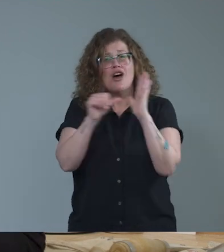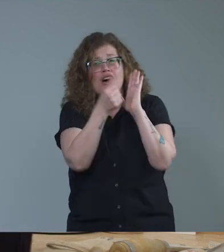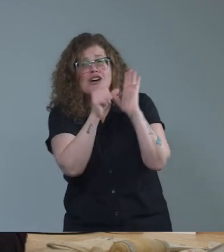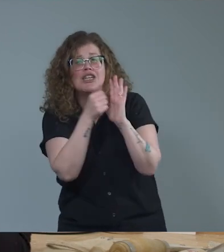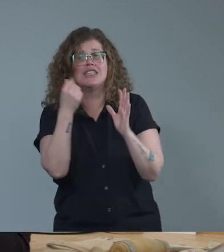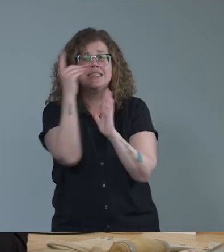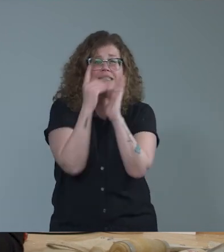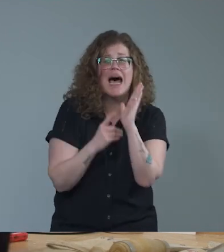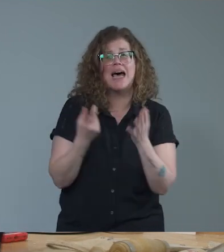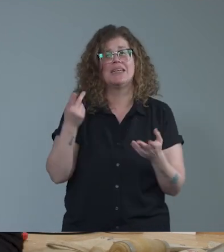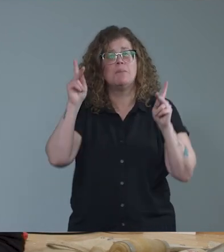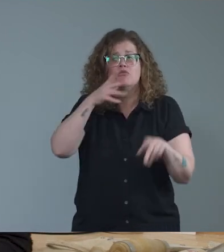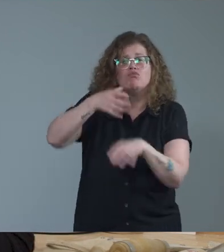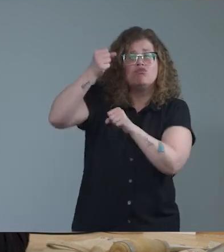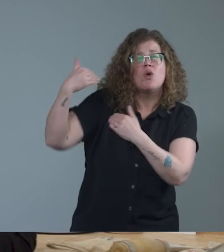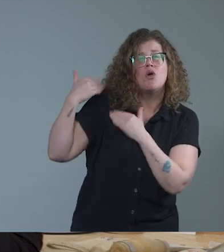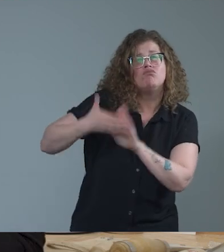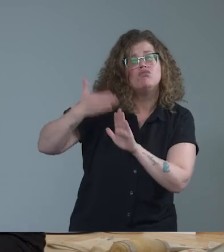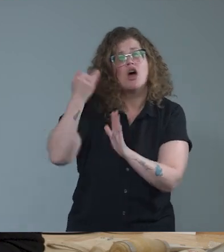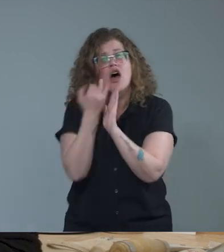everybody has a vision for the site. You've got the architects,